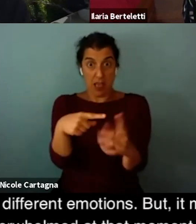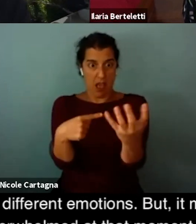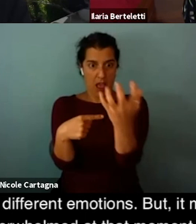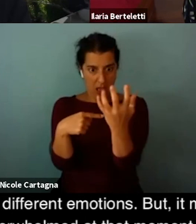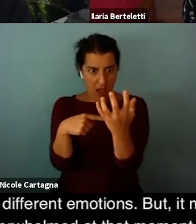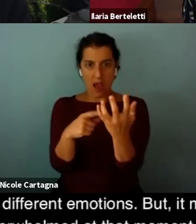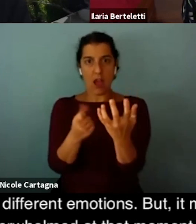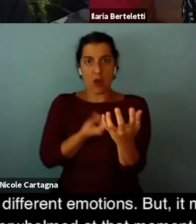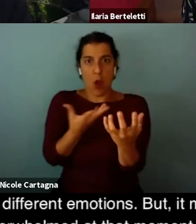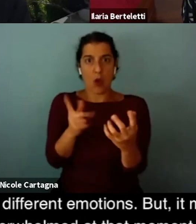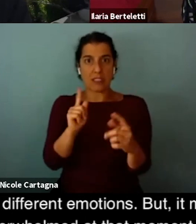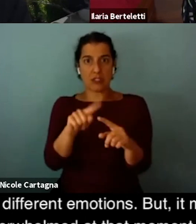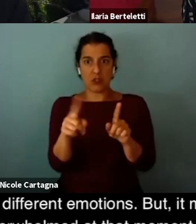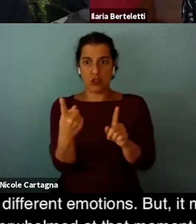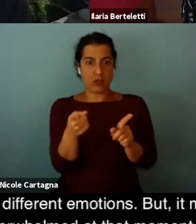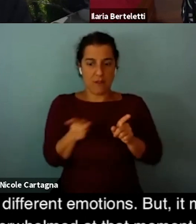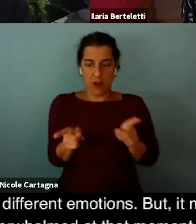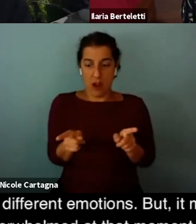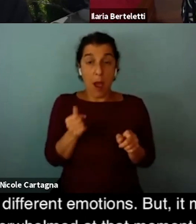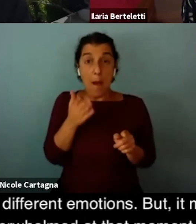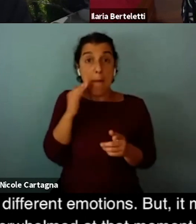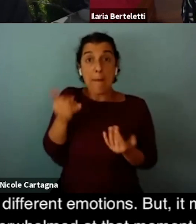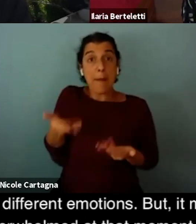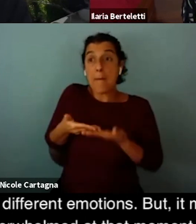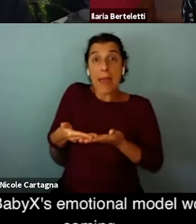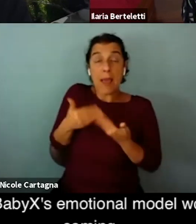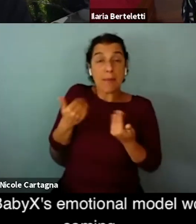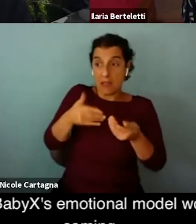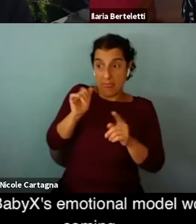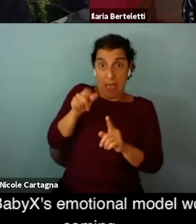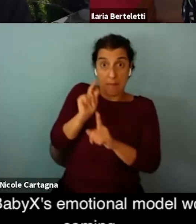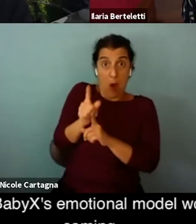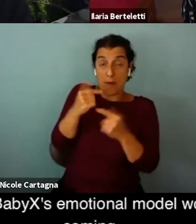but it might be because the baby's overwhelmed at that moment there's information overload so